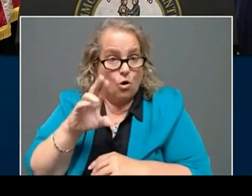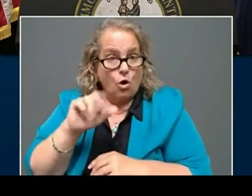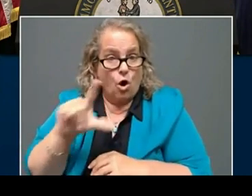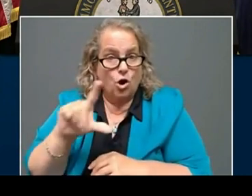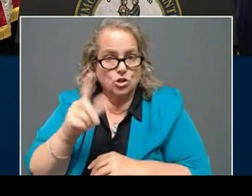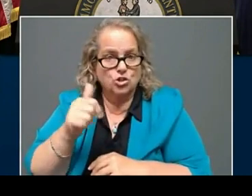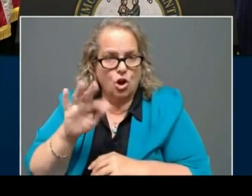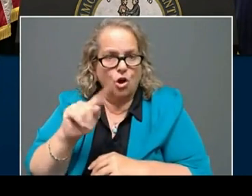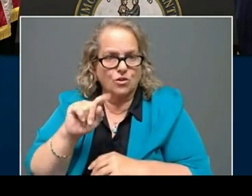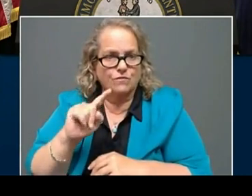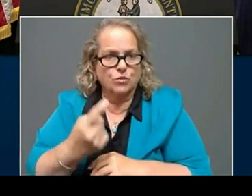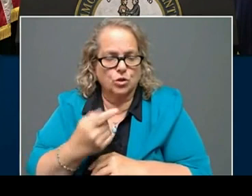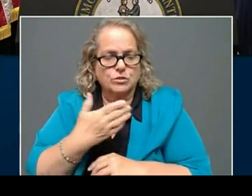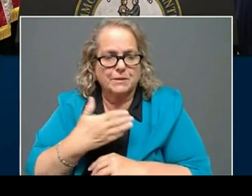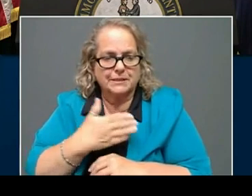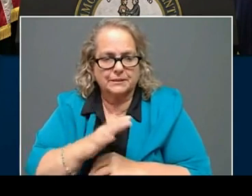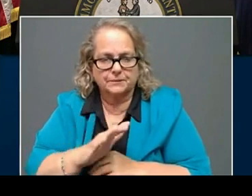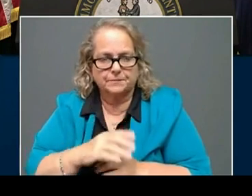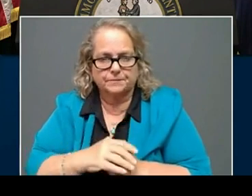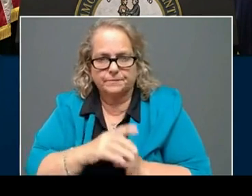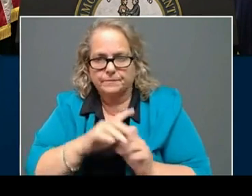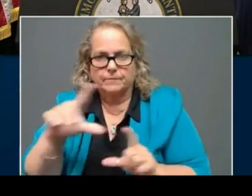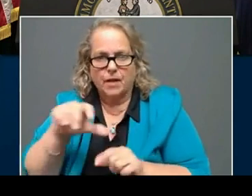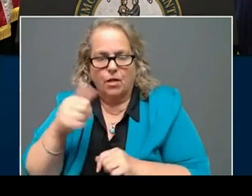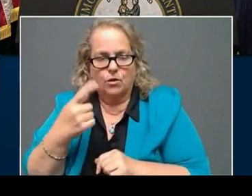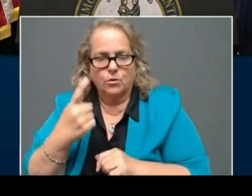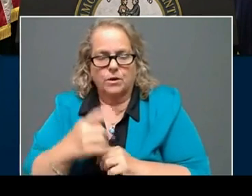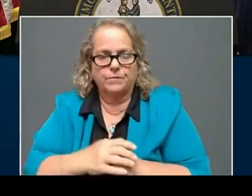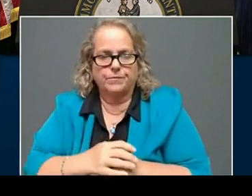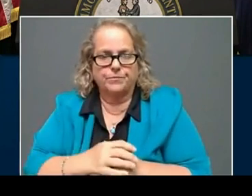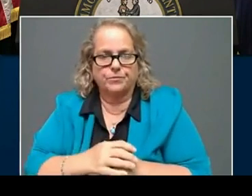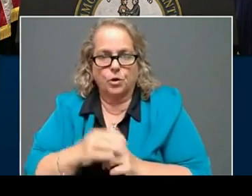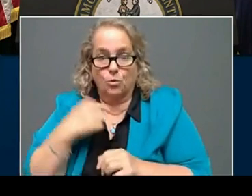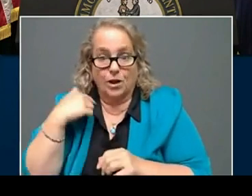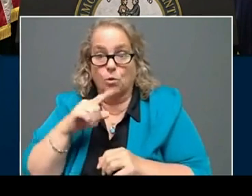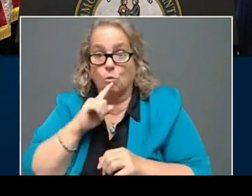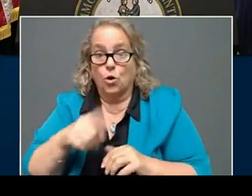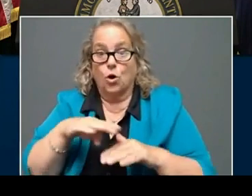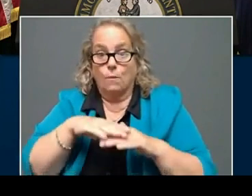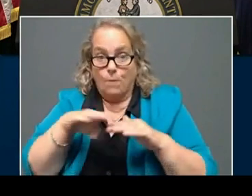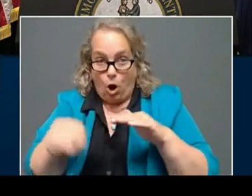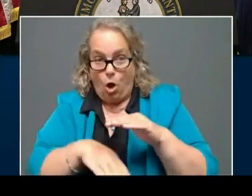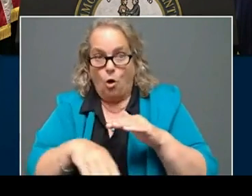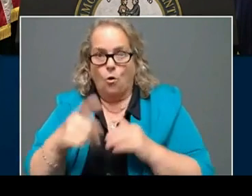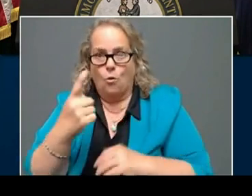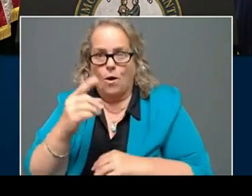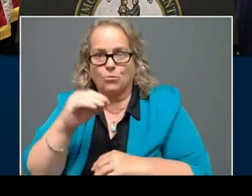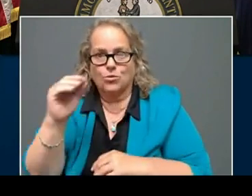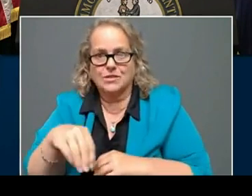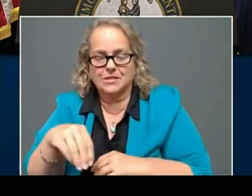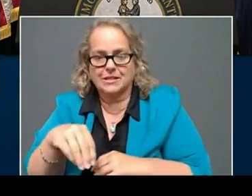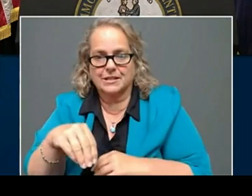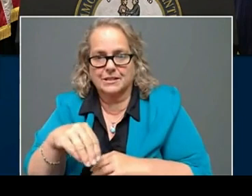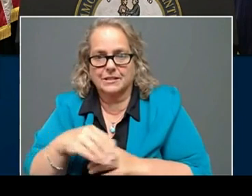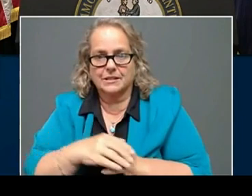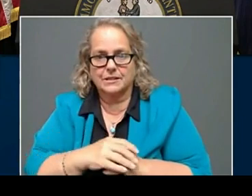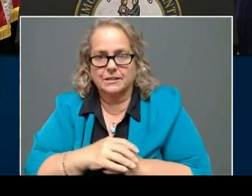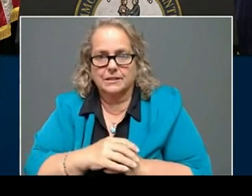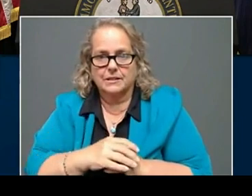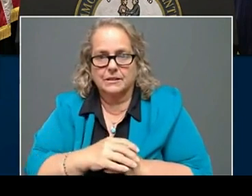it Getting down to below one at different times Uh today I believe